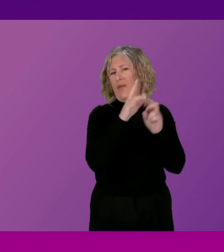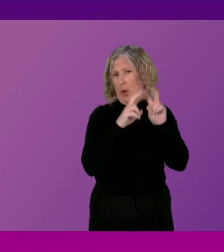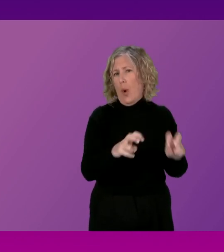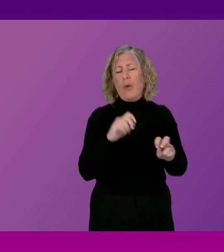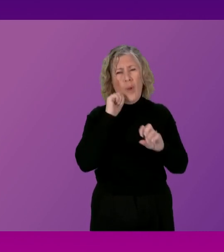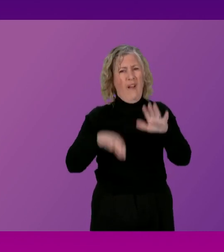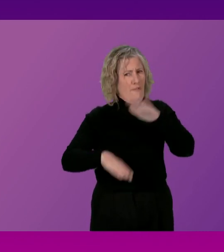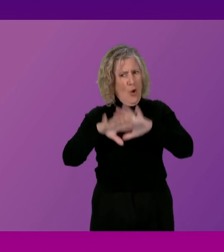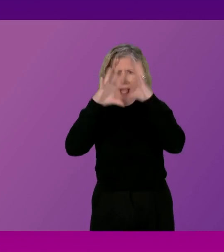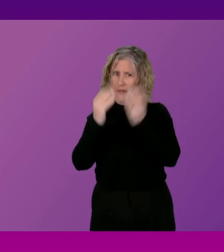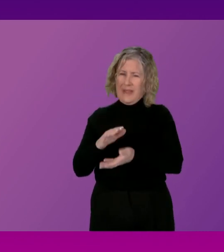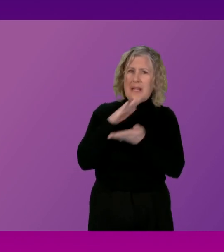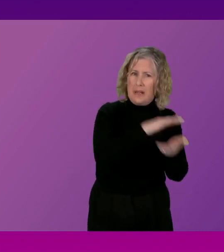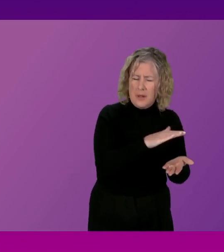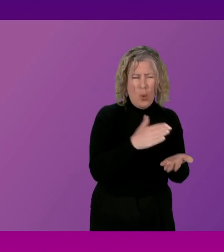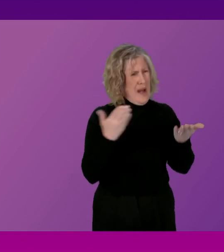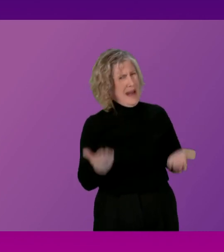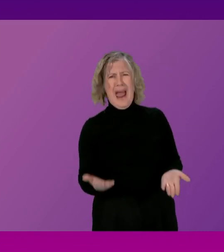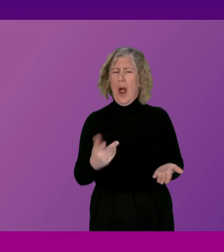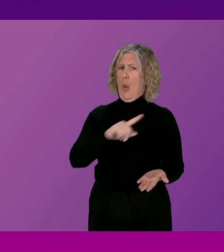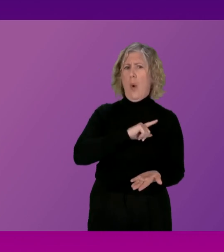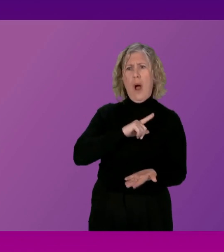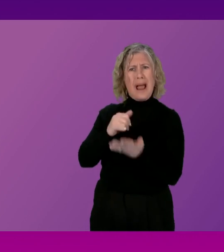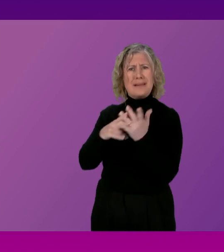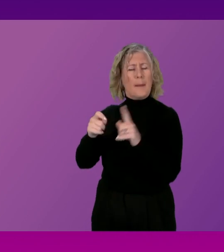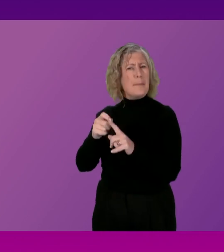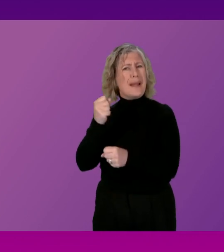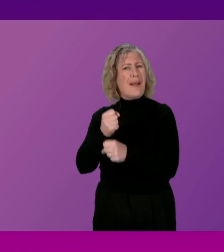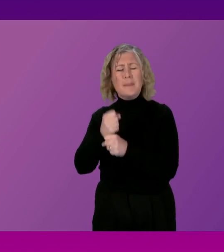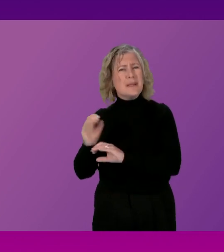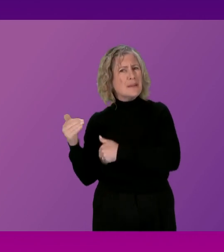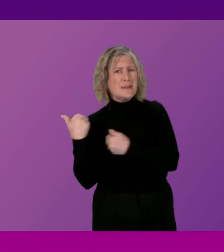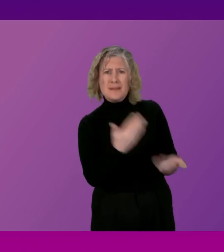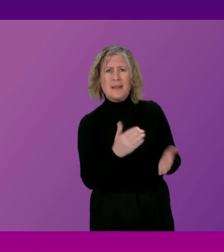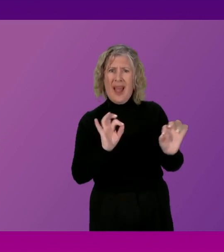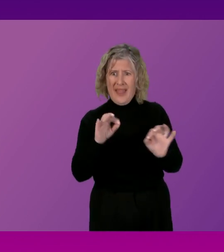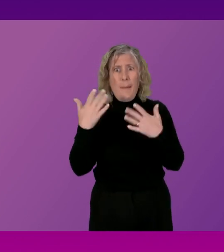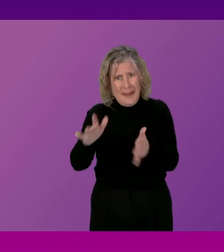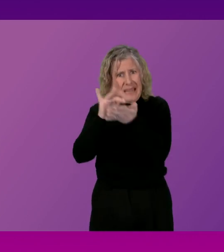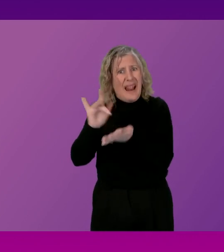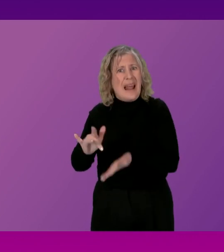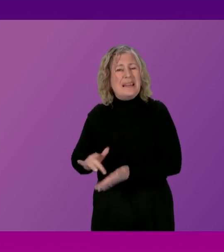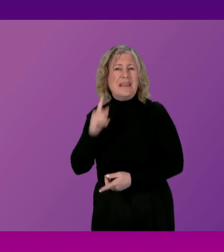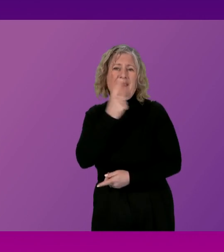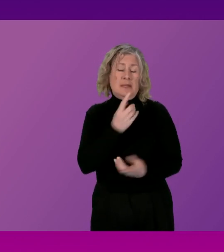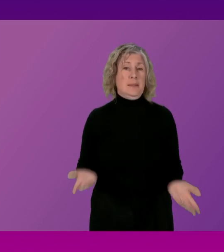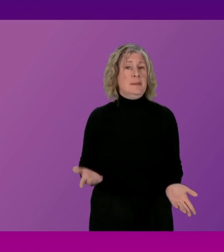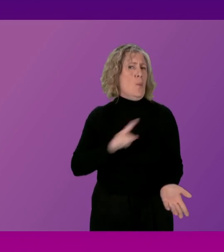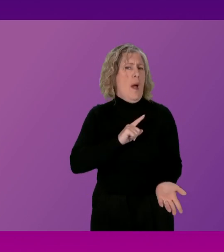Why has the SNP Government now failed to deliver on that promise by deleting evidence?